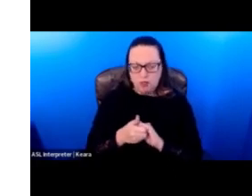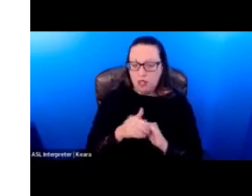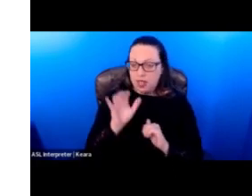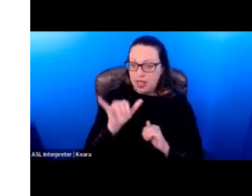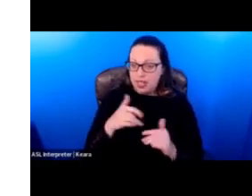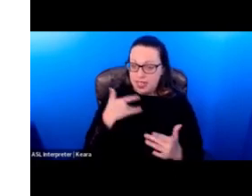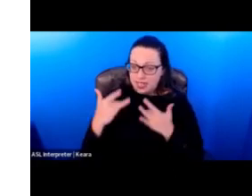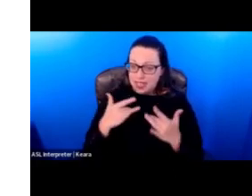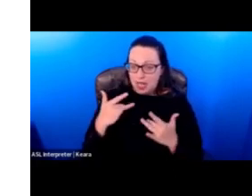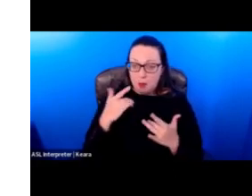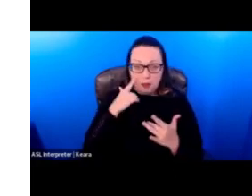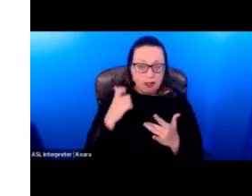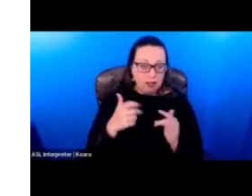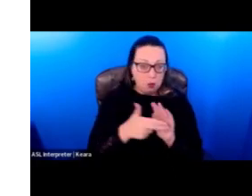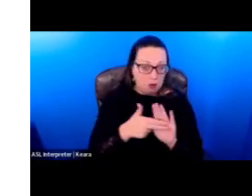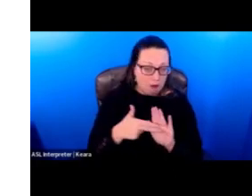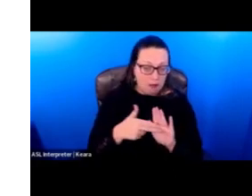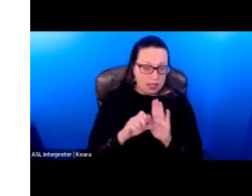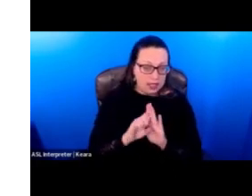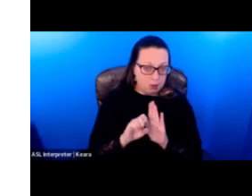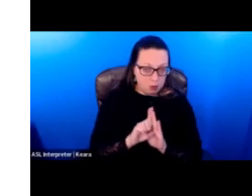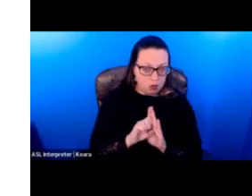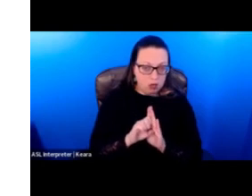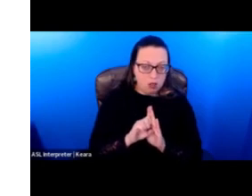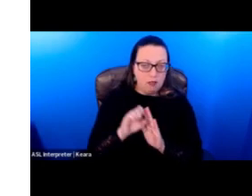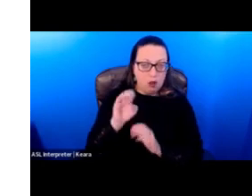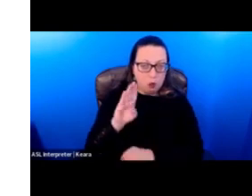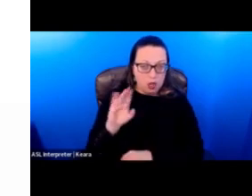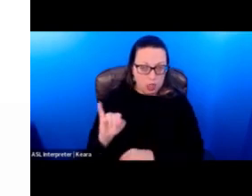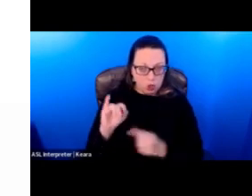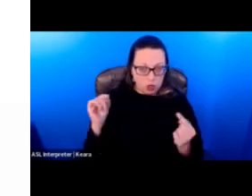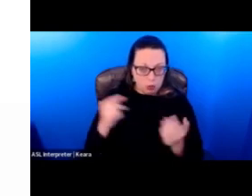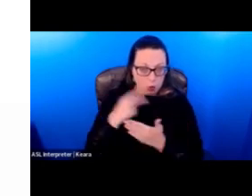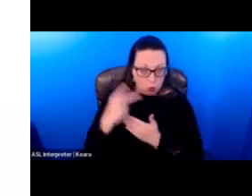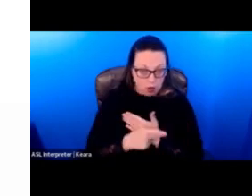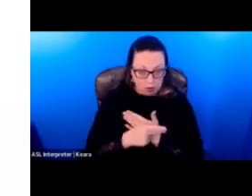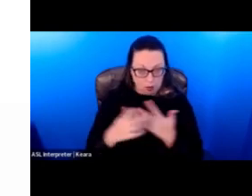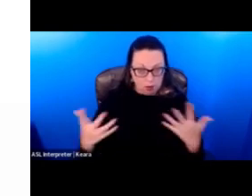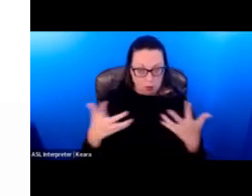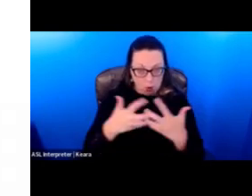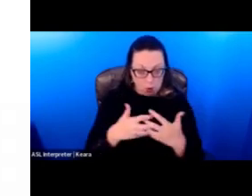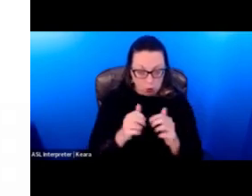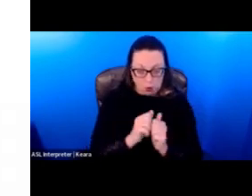highlight examples of how brain injury programs have come together with other grantees such as your independent living,